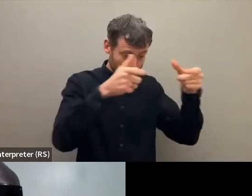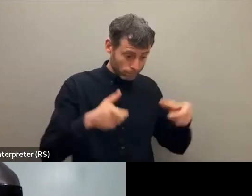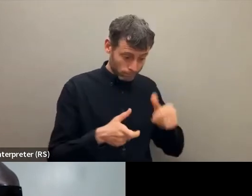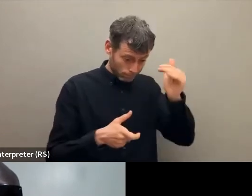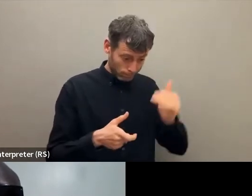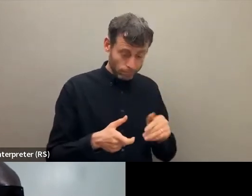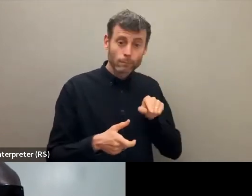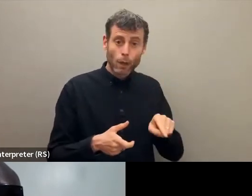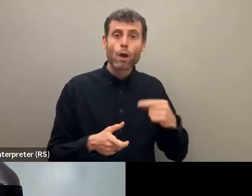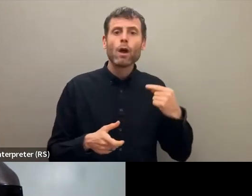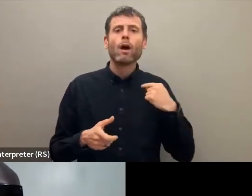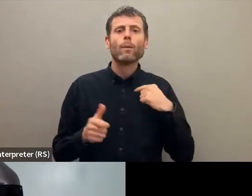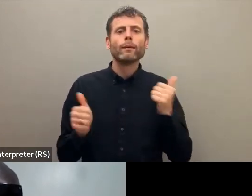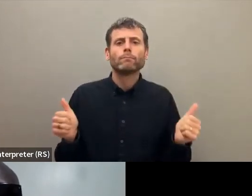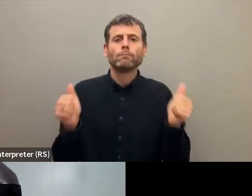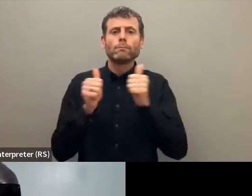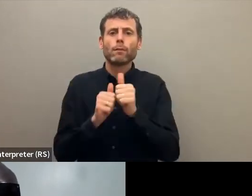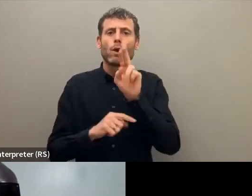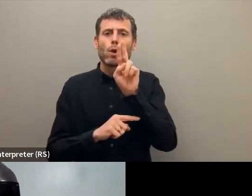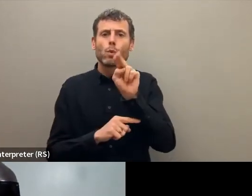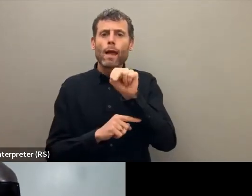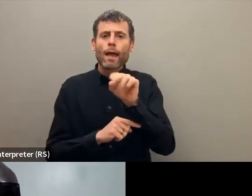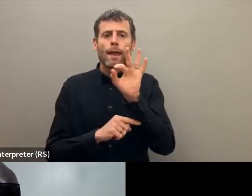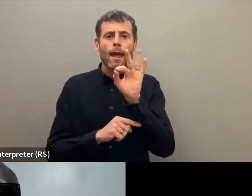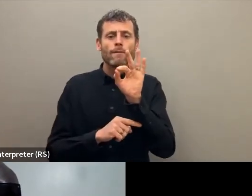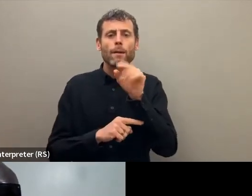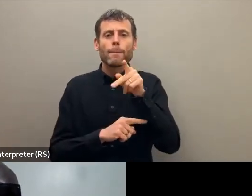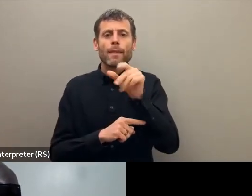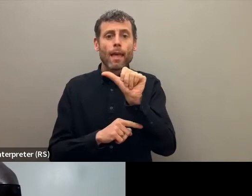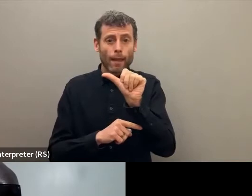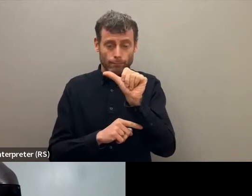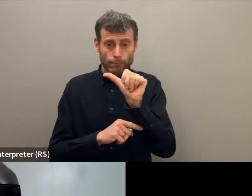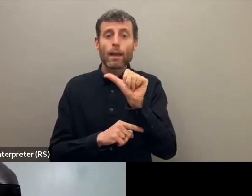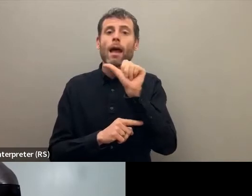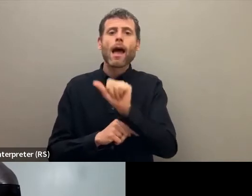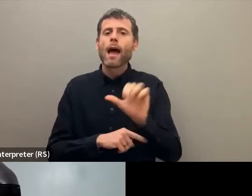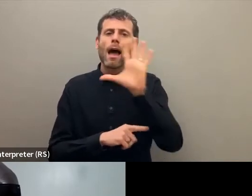Elizabeth Lockwood: process lead this process. If. Elizabeth Lockwood: And we're relevant especially.